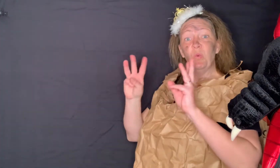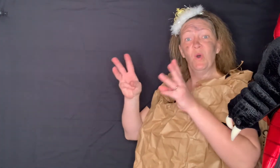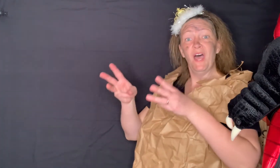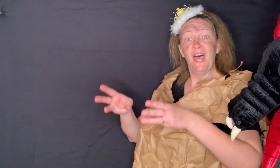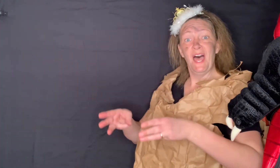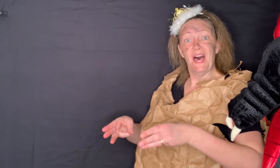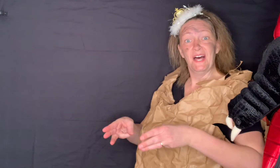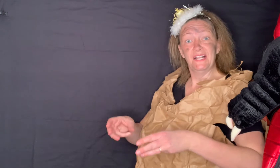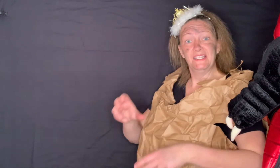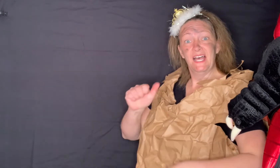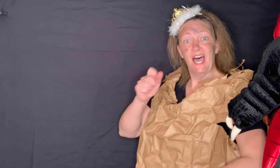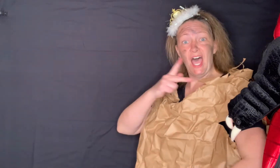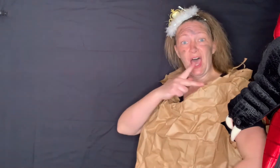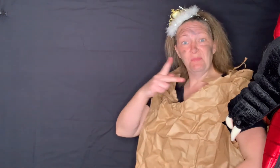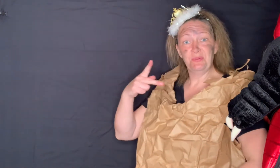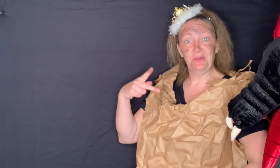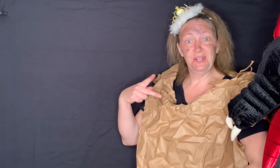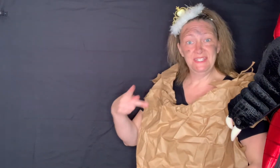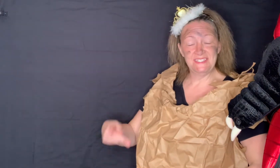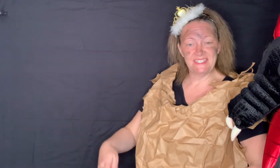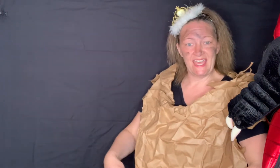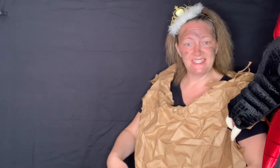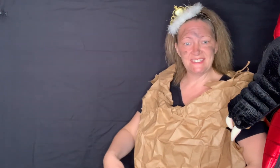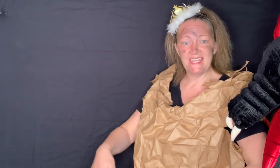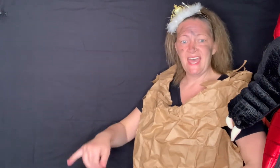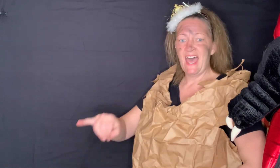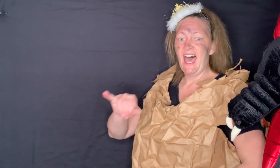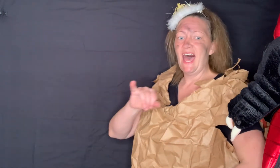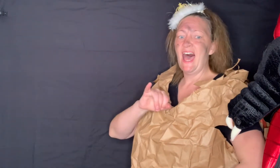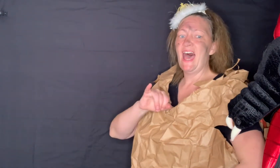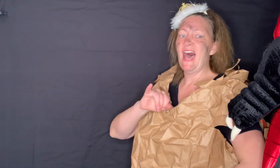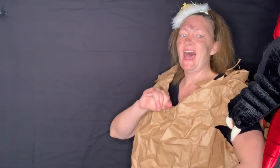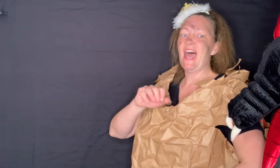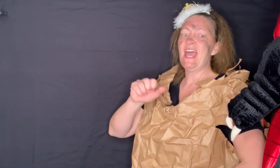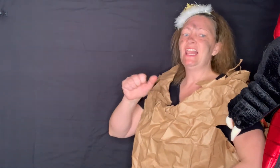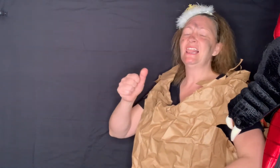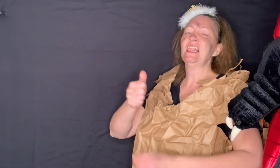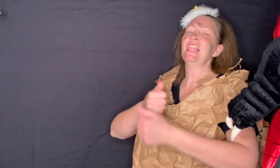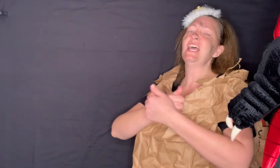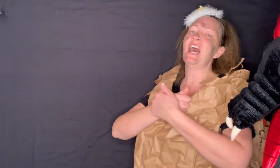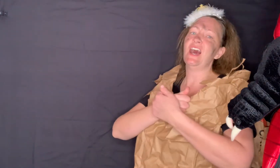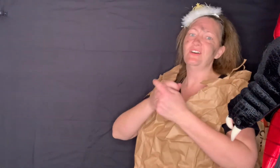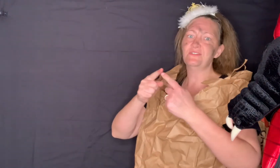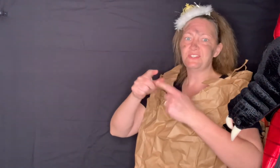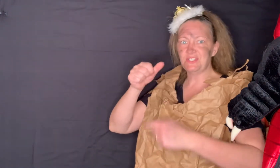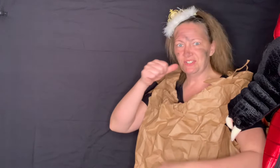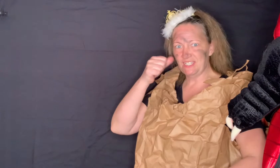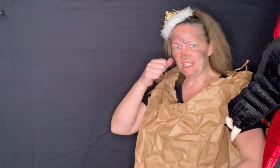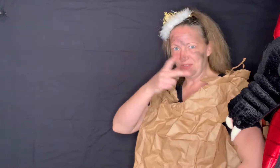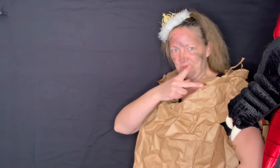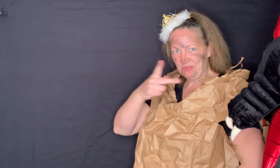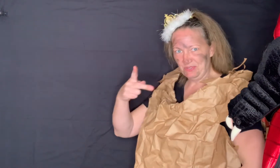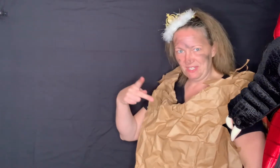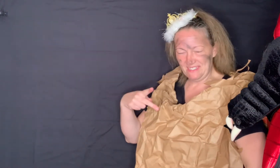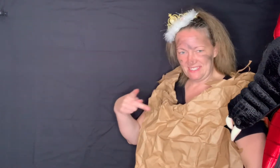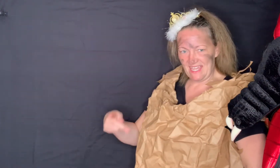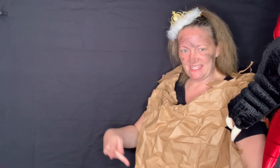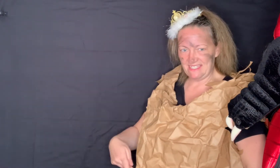"Well , A Princess! I love to eat Princesses,